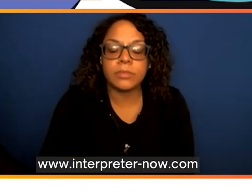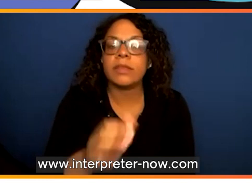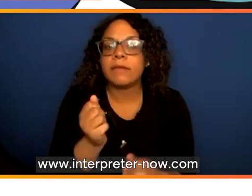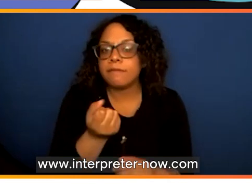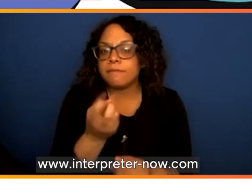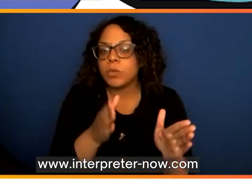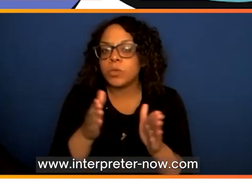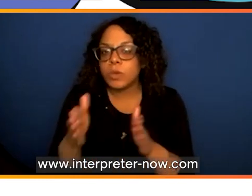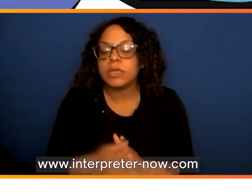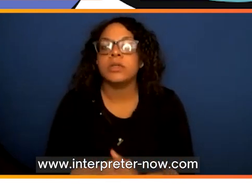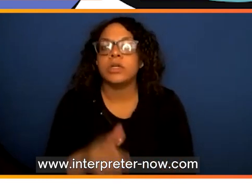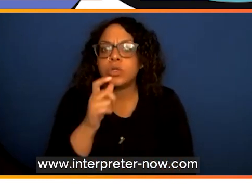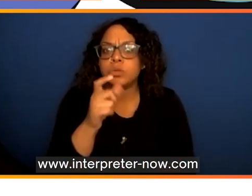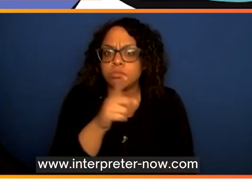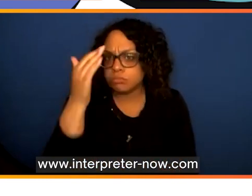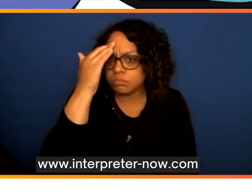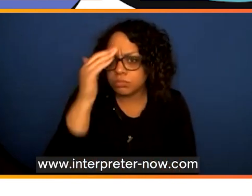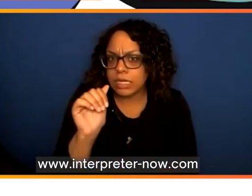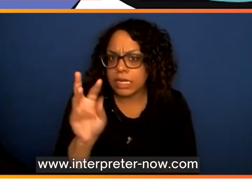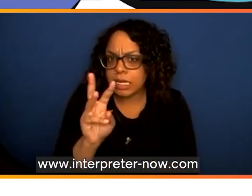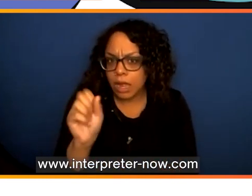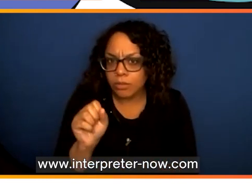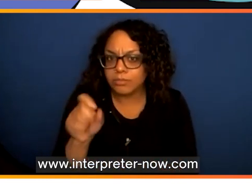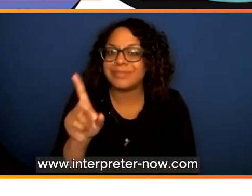whether it was the number of bingo cards that were submitted, the number of badges that